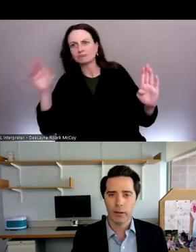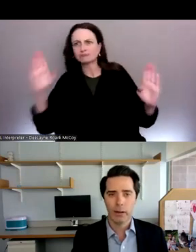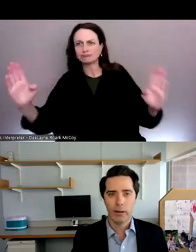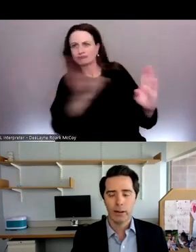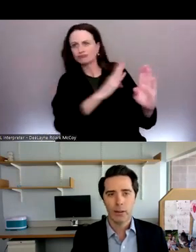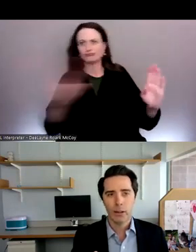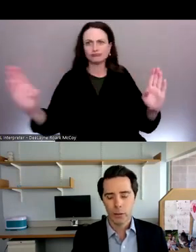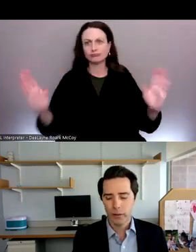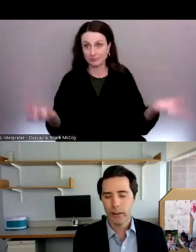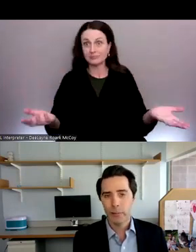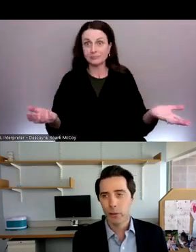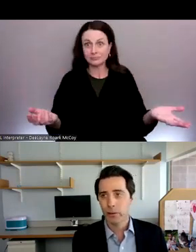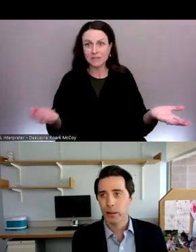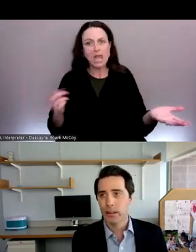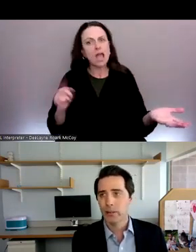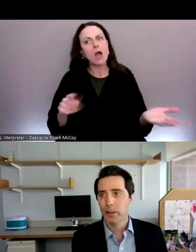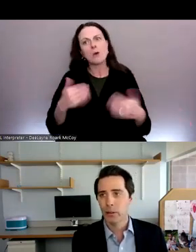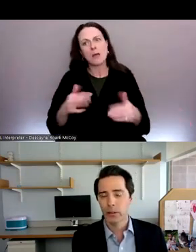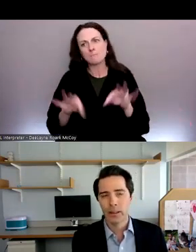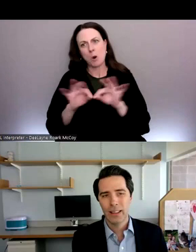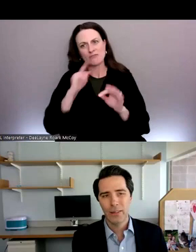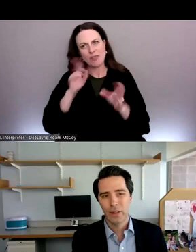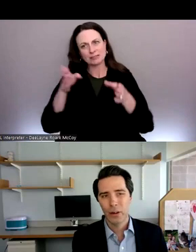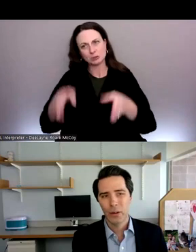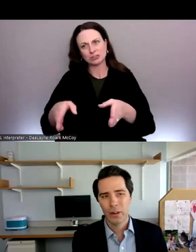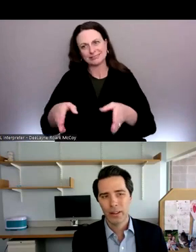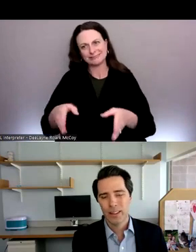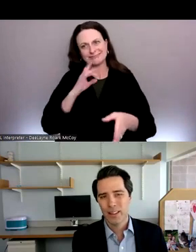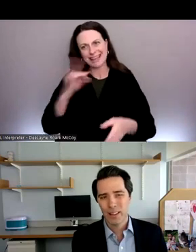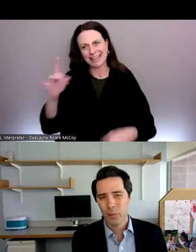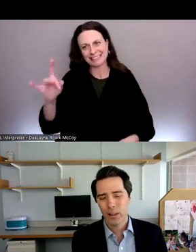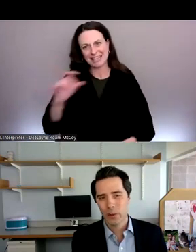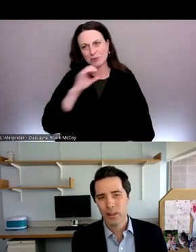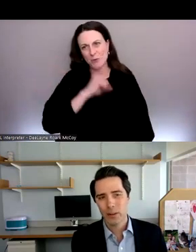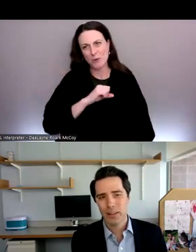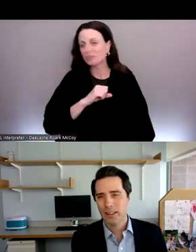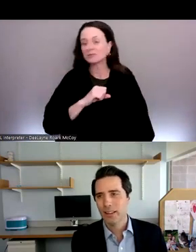and so this was very important for this individual even though this is not